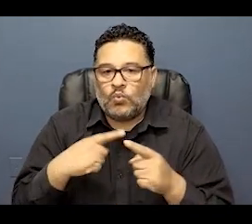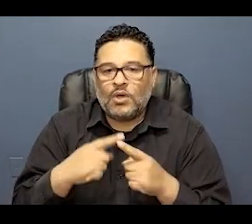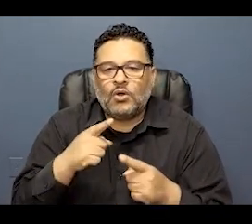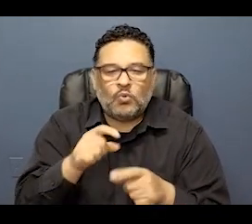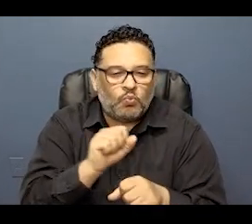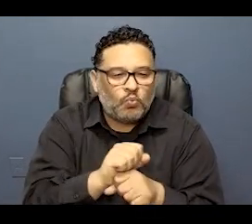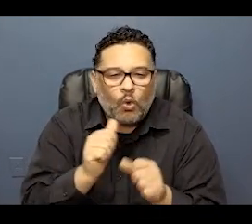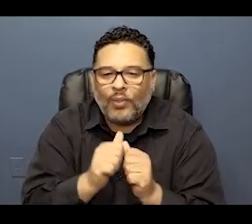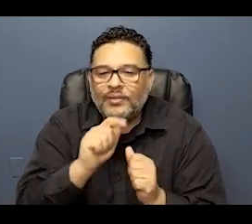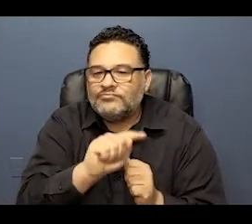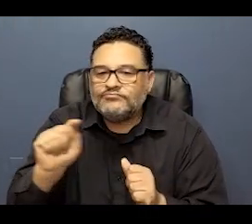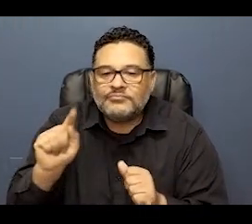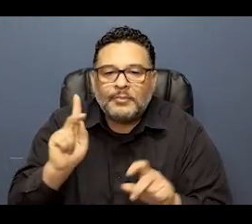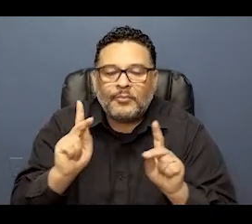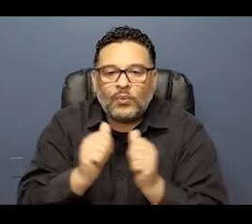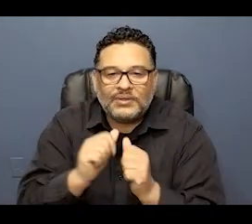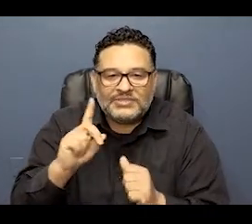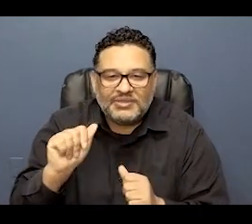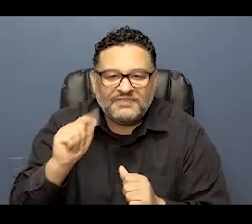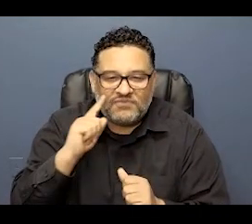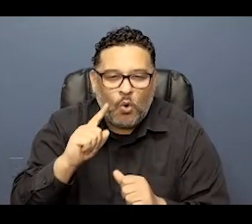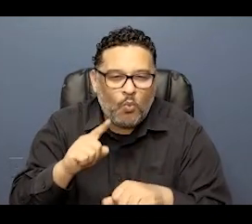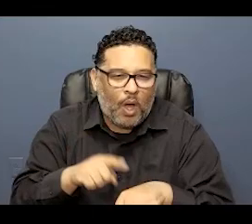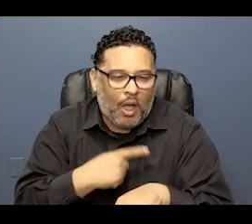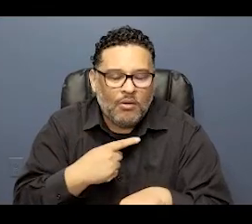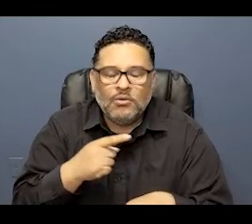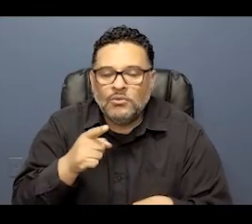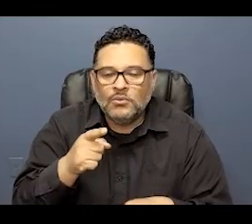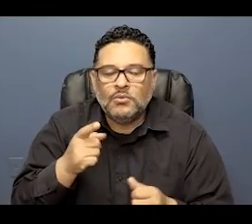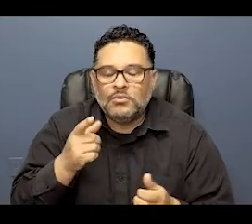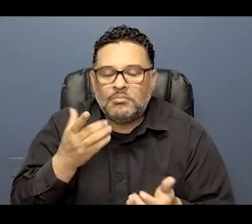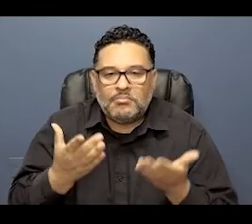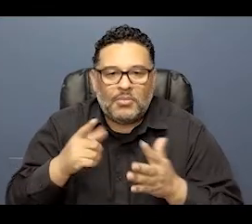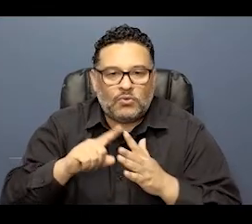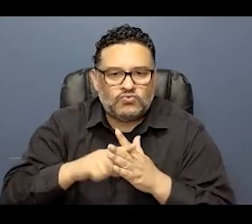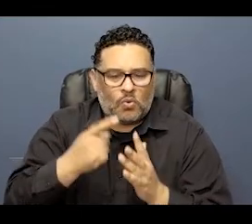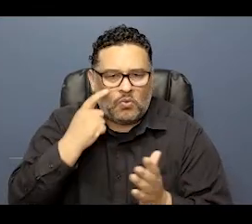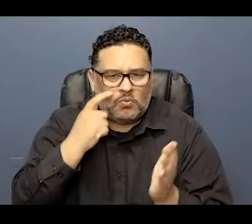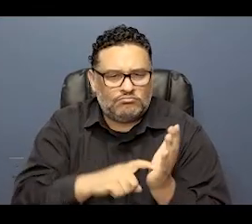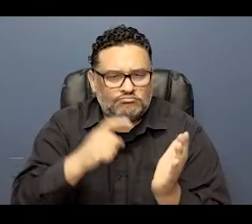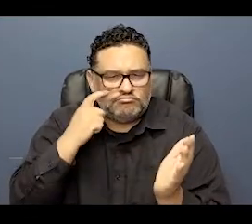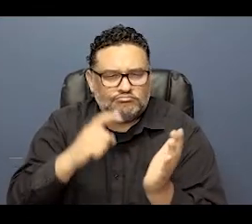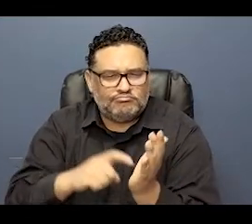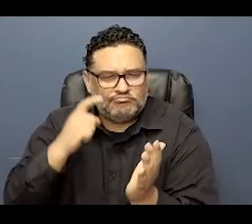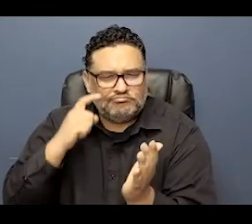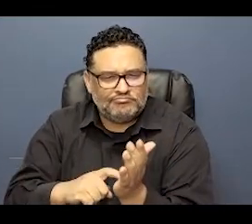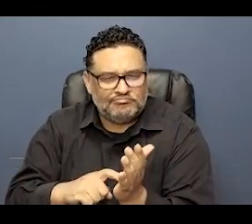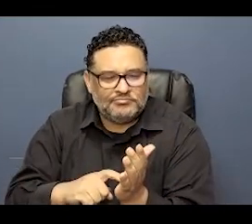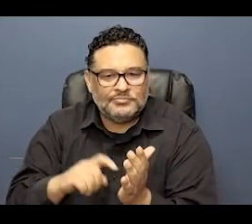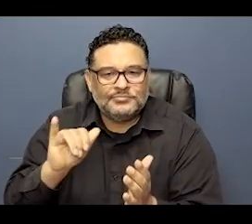with disabilities for a while, you might start to recognize certain signs, like trouble with focus,